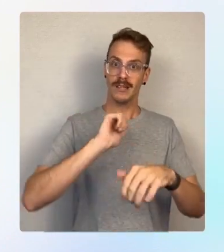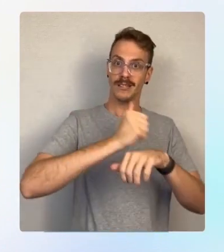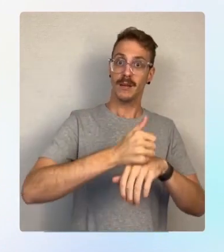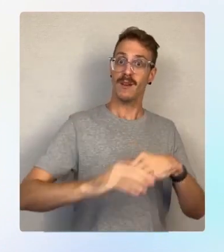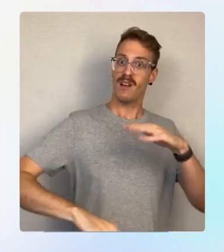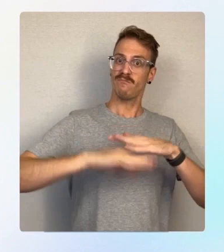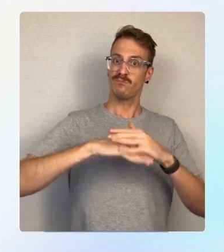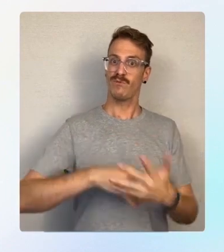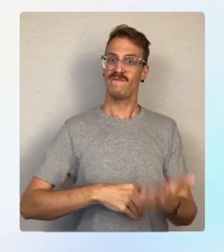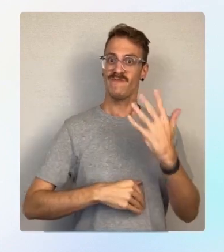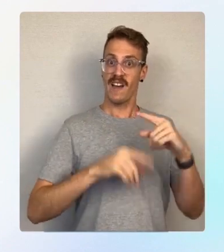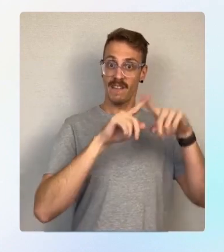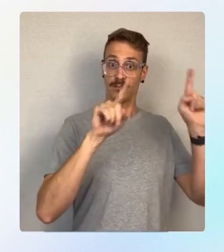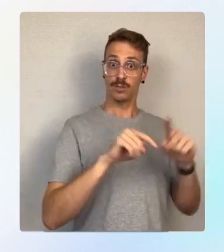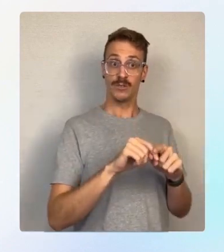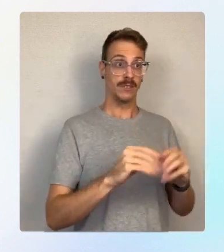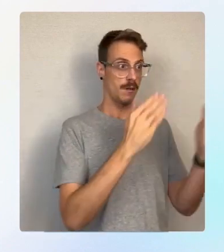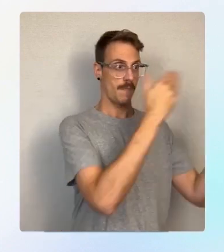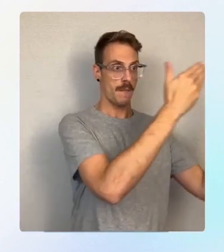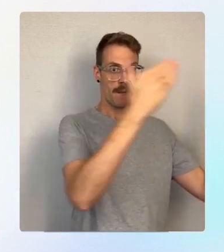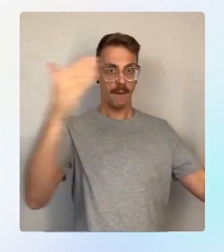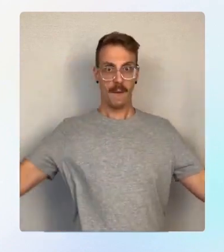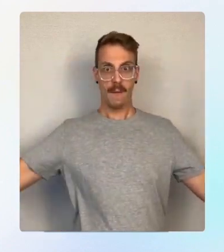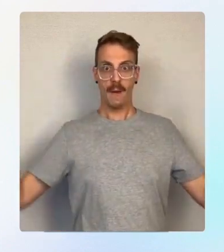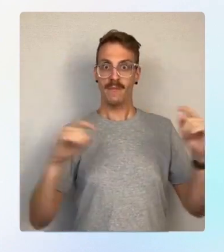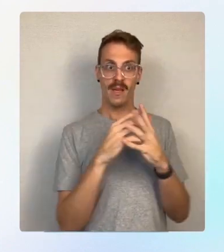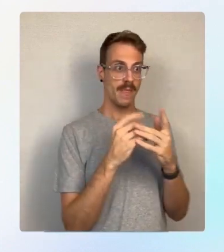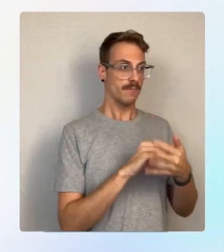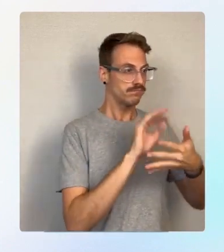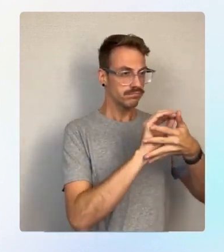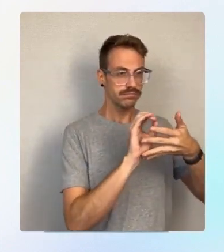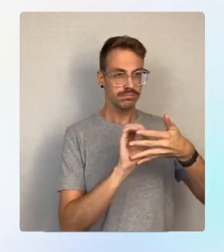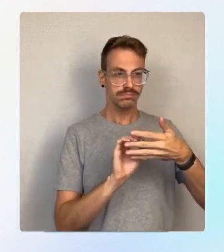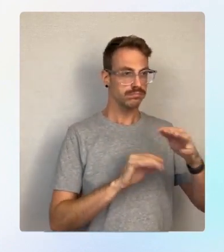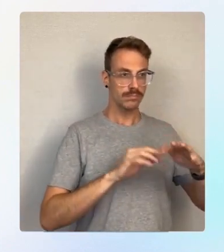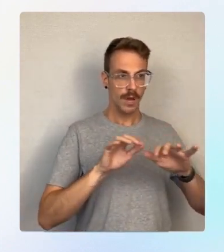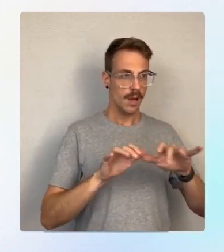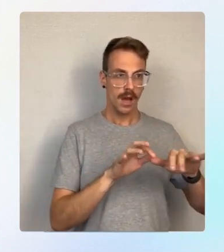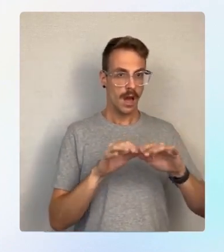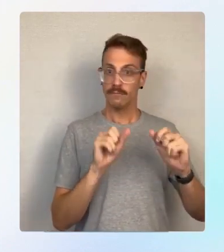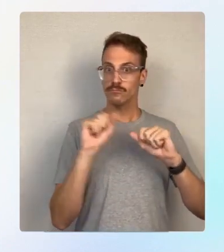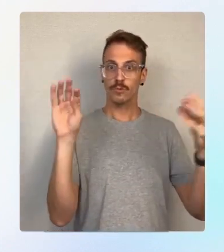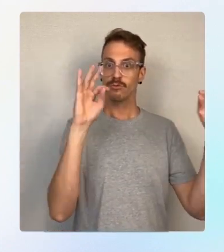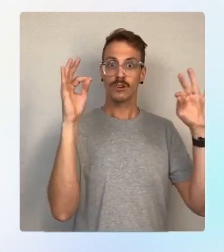and program without distractions, or collaborate with others on Virtual Desktop.